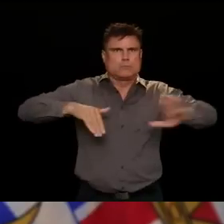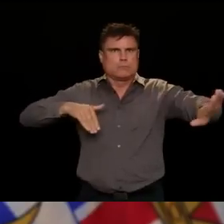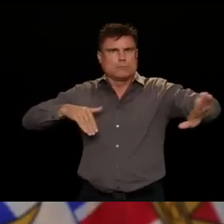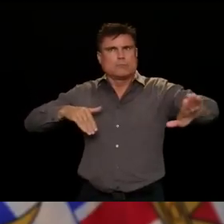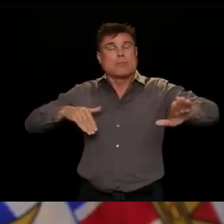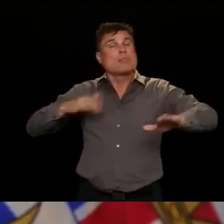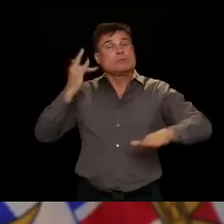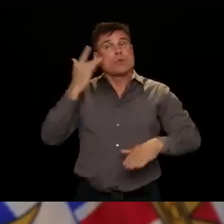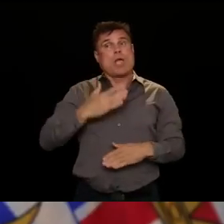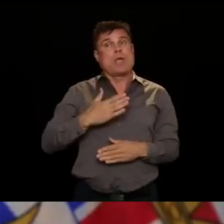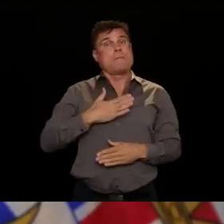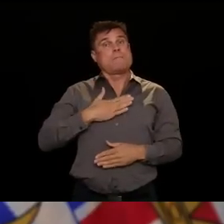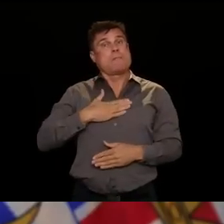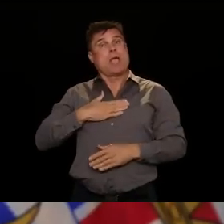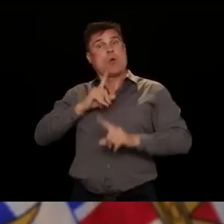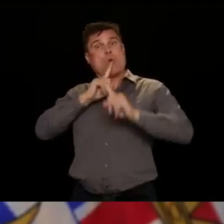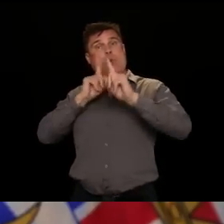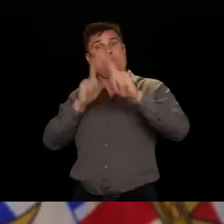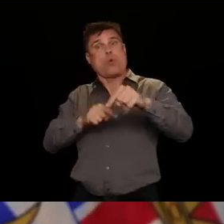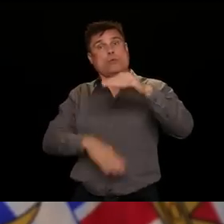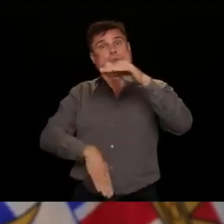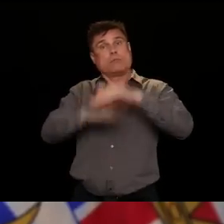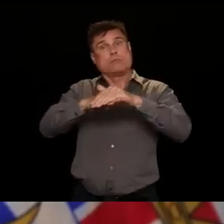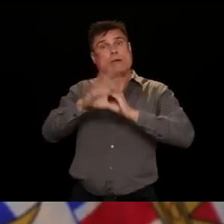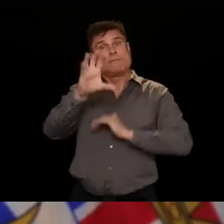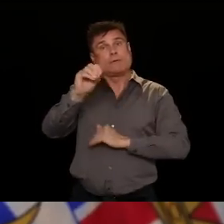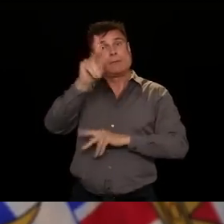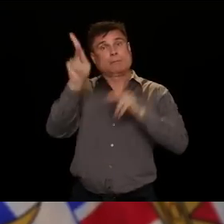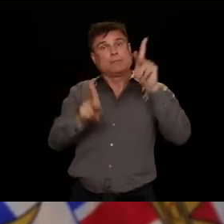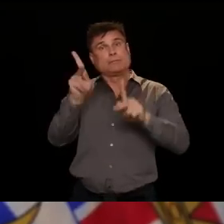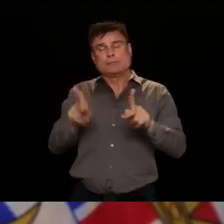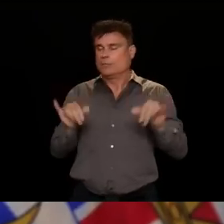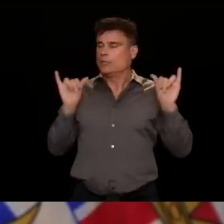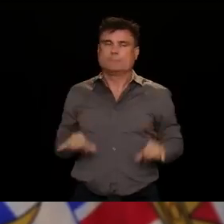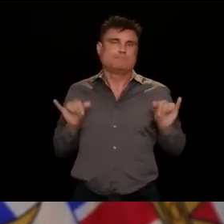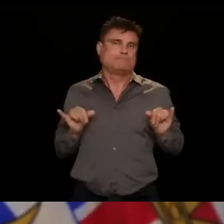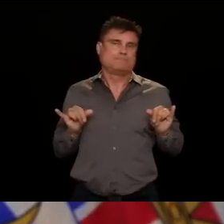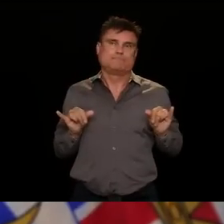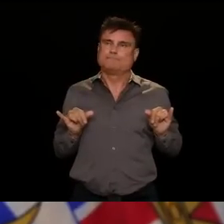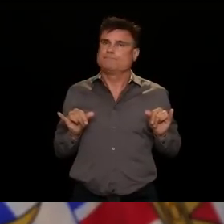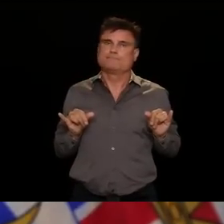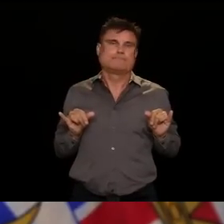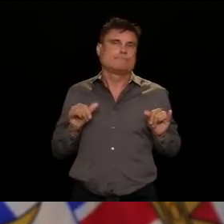into a wedding or celebration or a party with 50 people, we know that a good portion of those